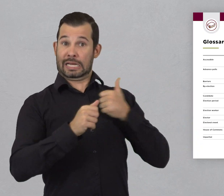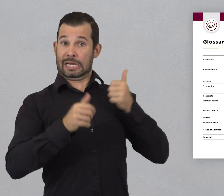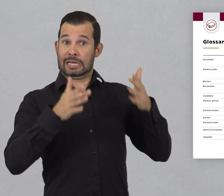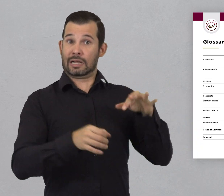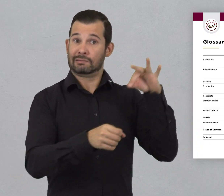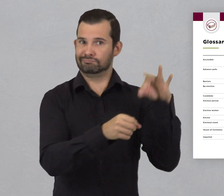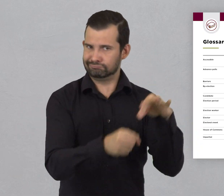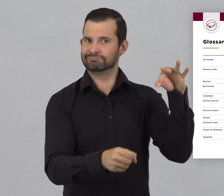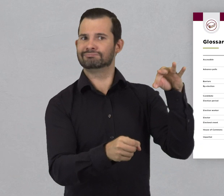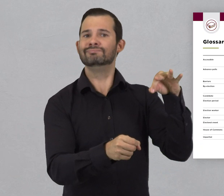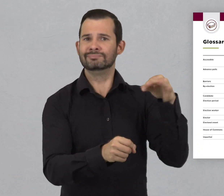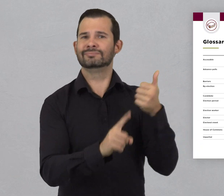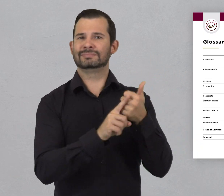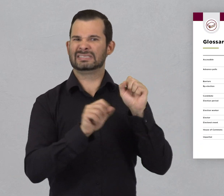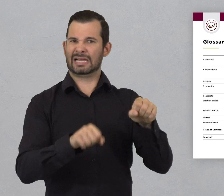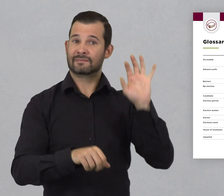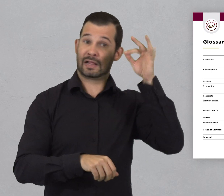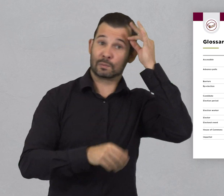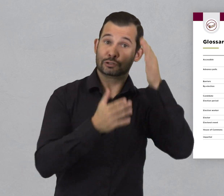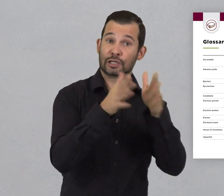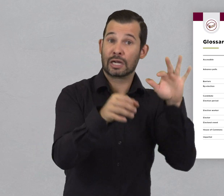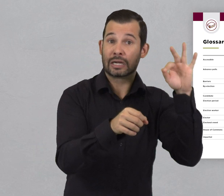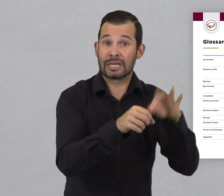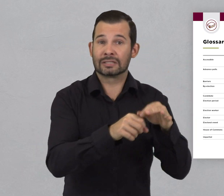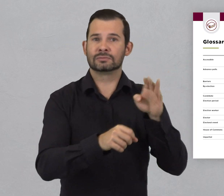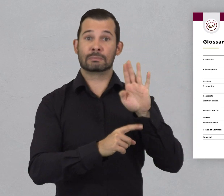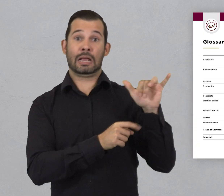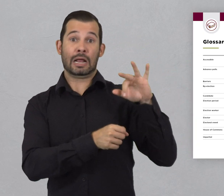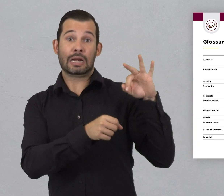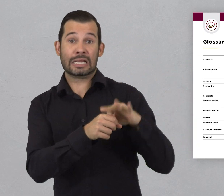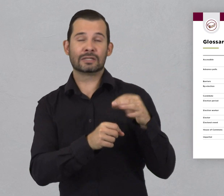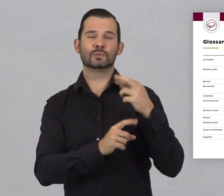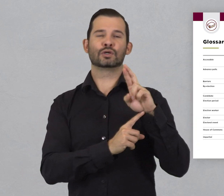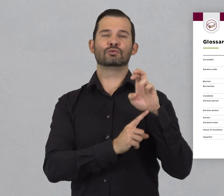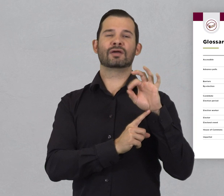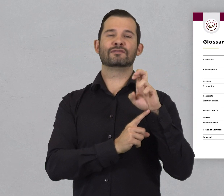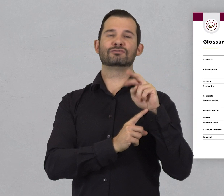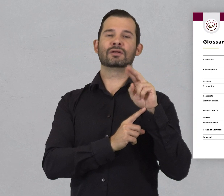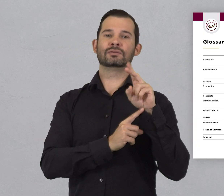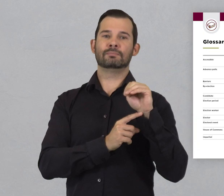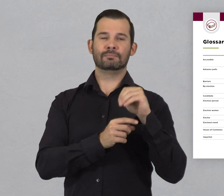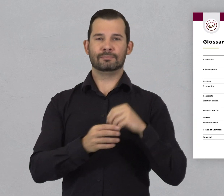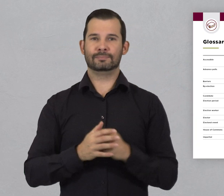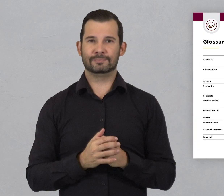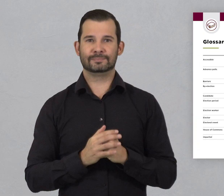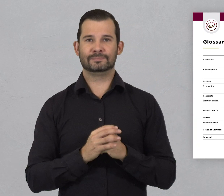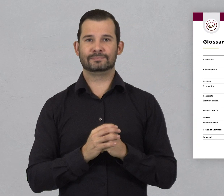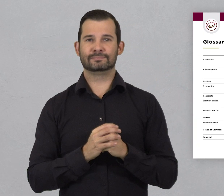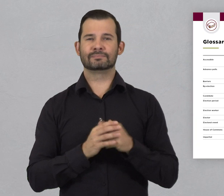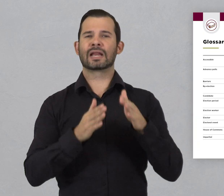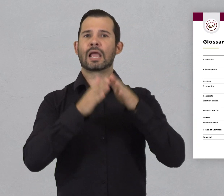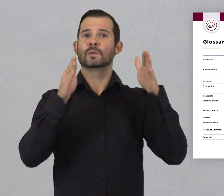electors vote. It can be a federal general election, a by-election or a referendum.